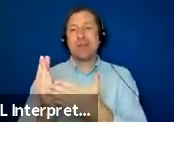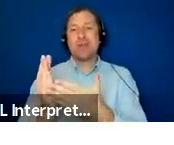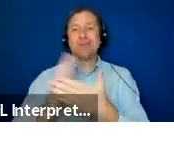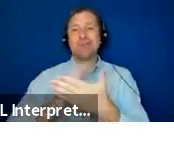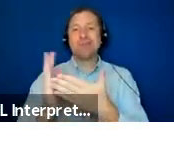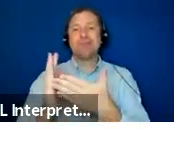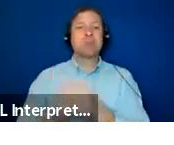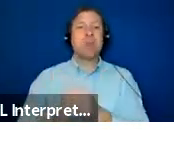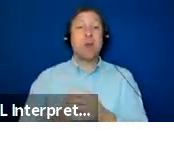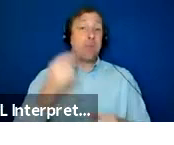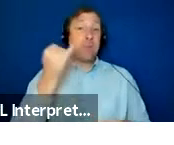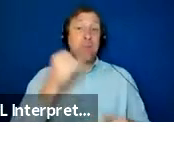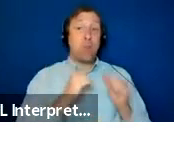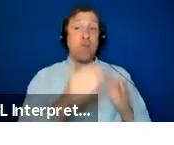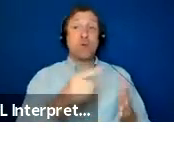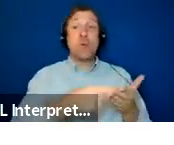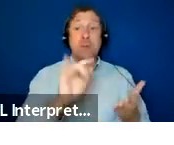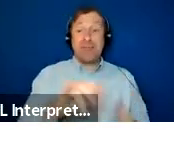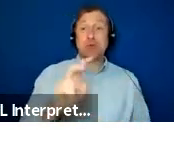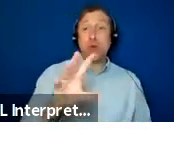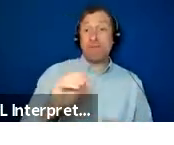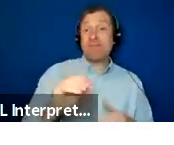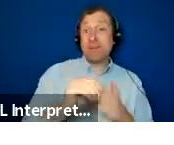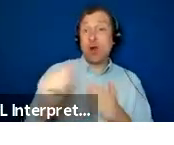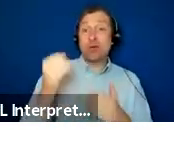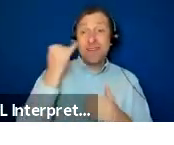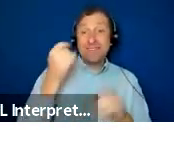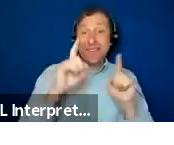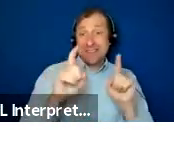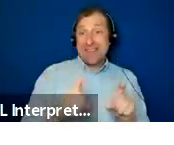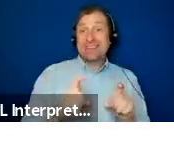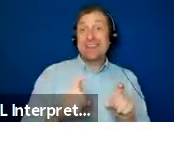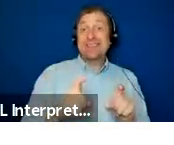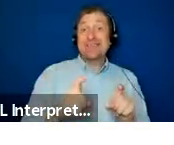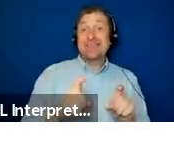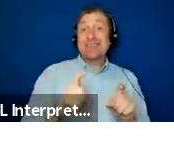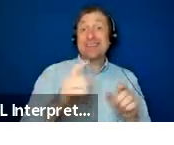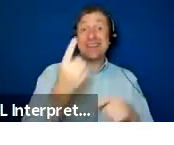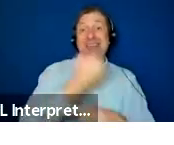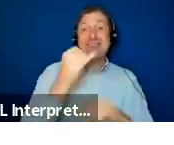But performers will be paid that stipend if testing on a day when you're not already doing any other work. If it's a day when you're already doing other work